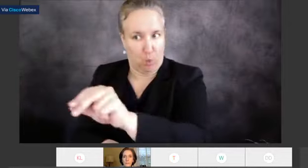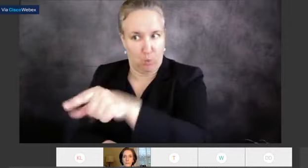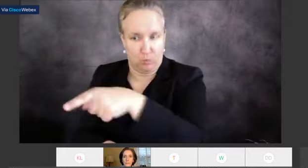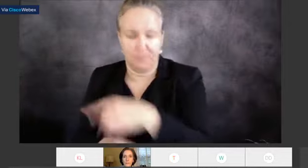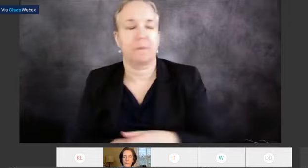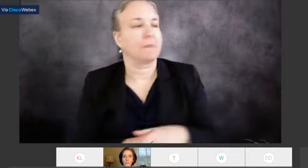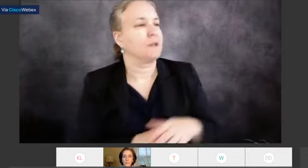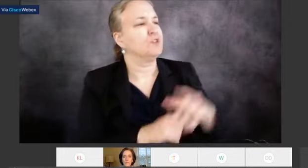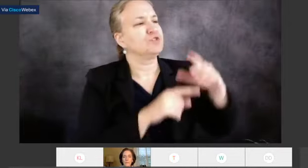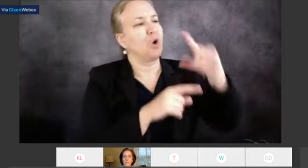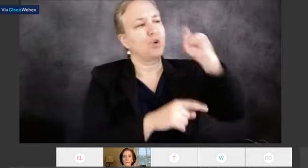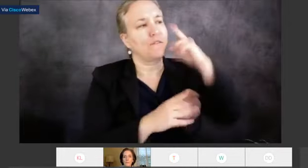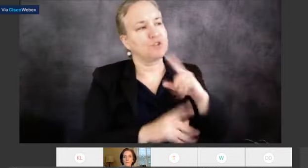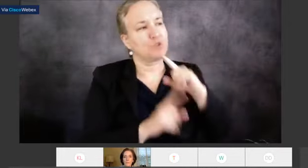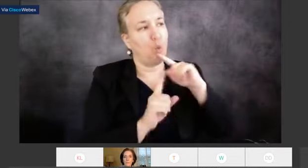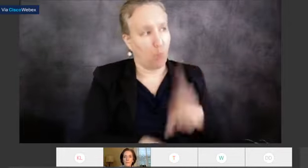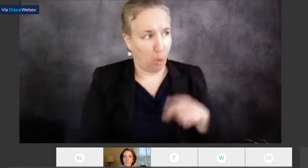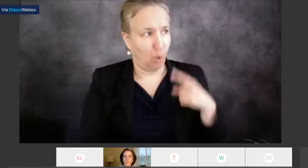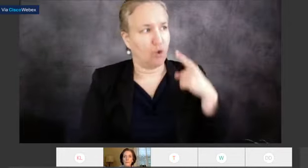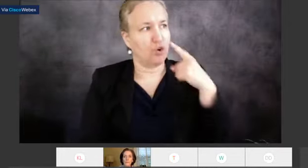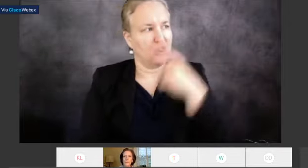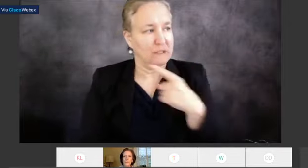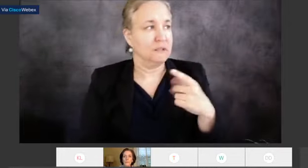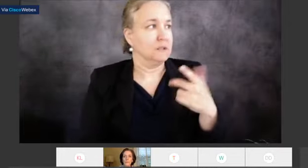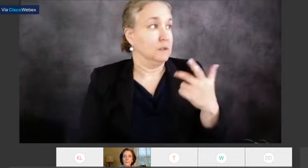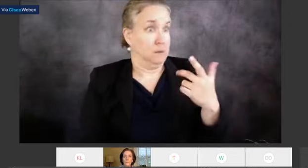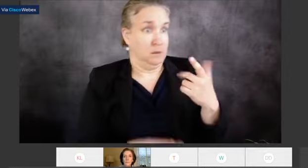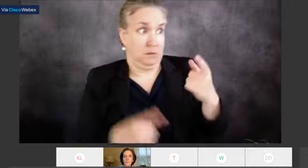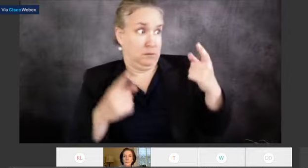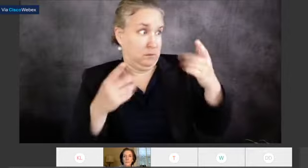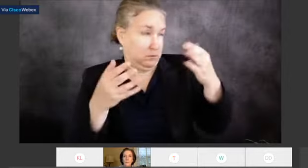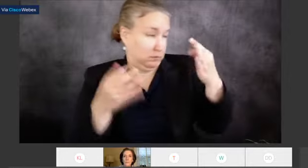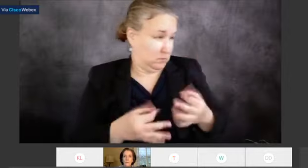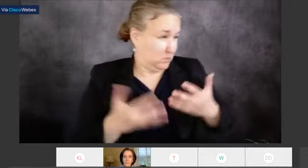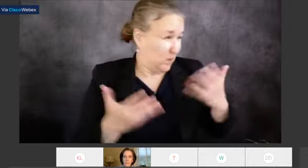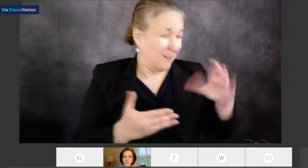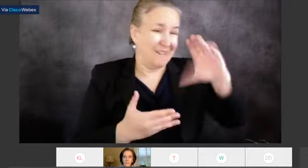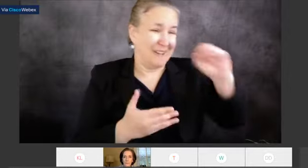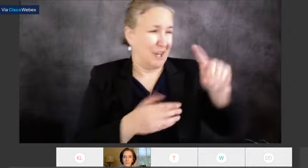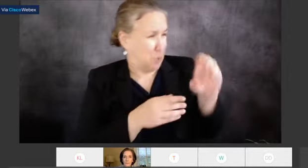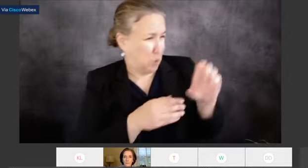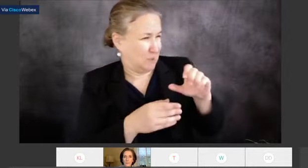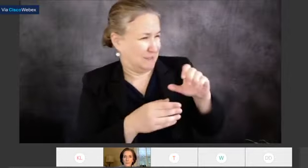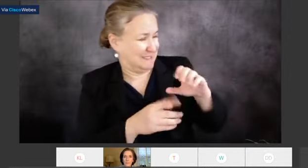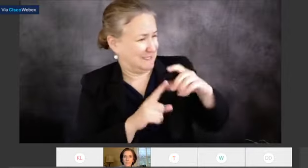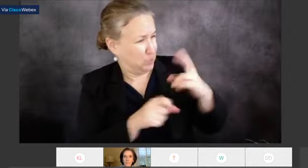here given that this is still a little bit in limbo and the county code doesn't address specific numbers do you foresee